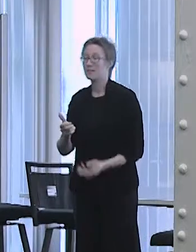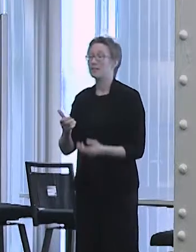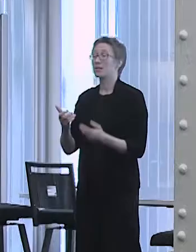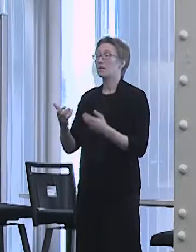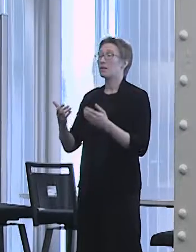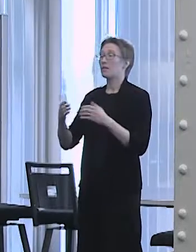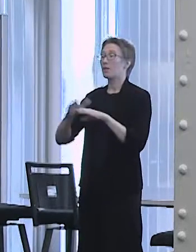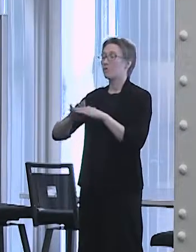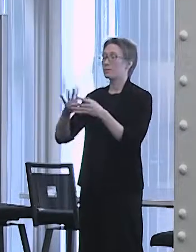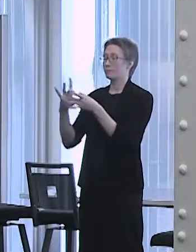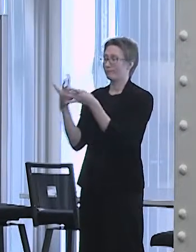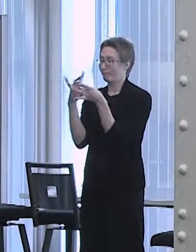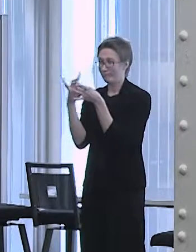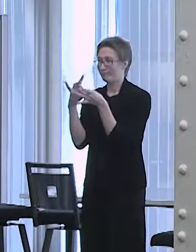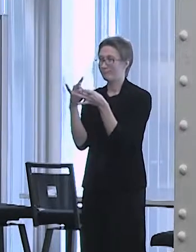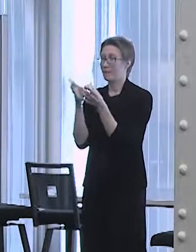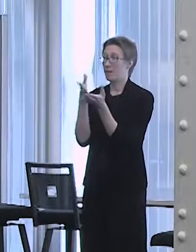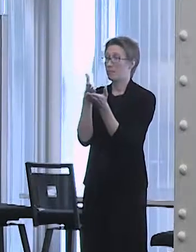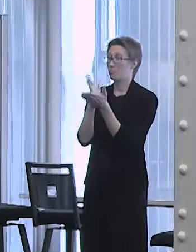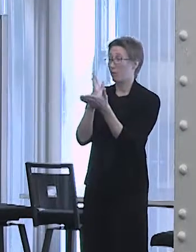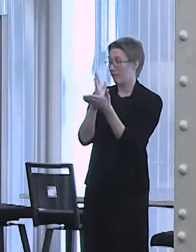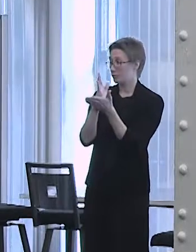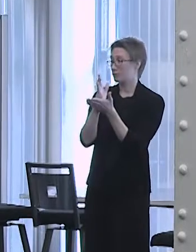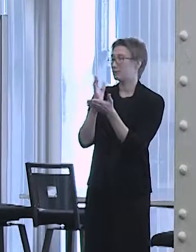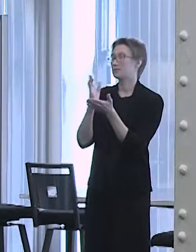they're experiences of individual lives.